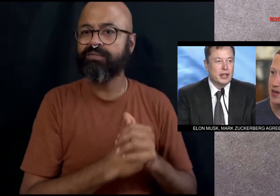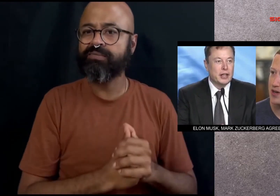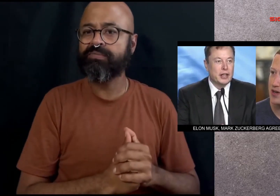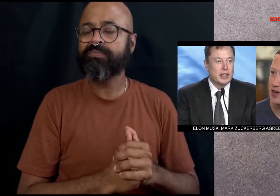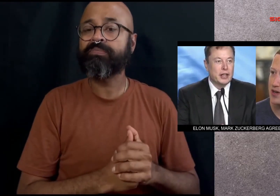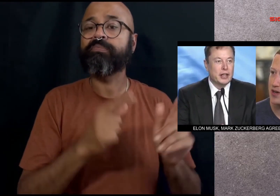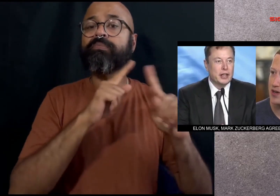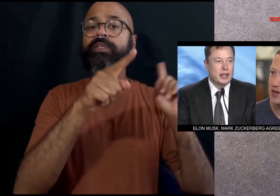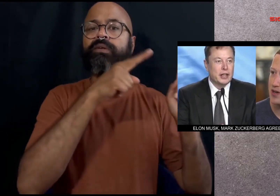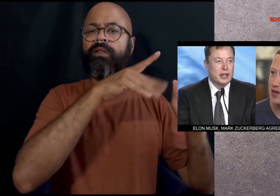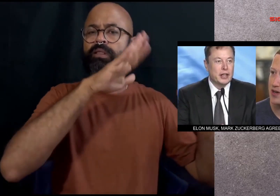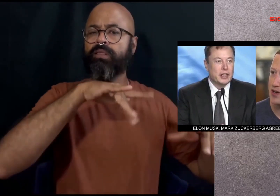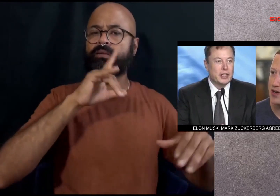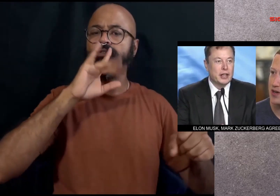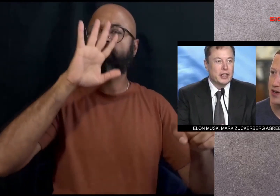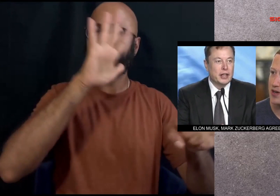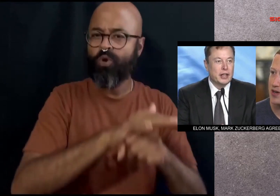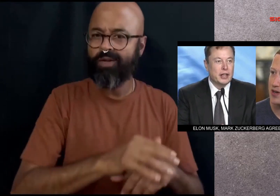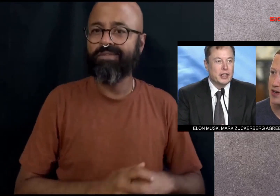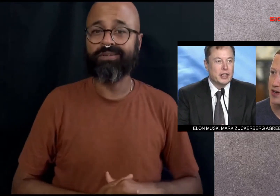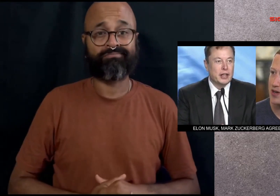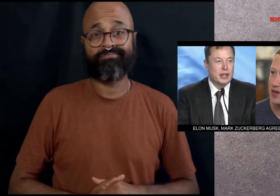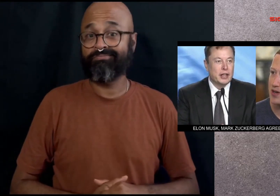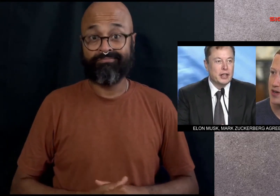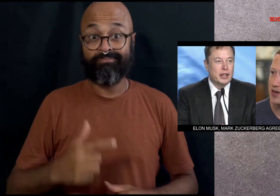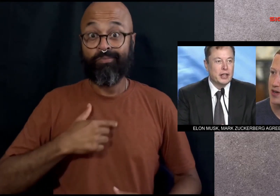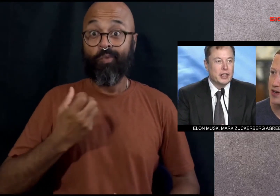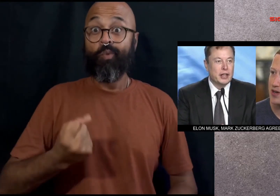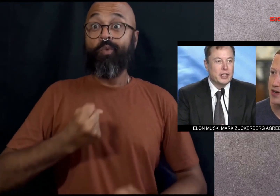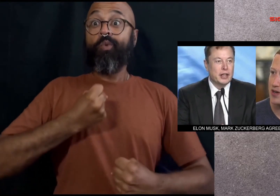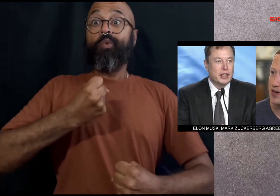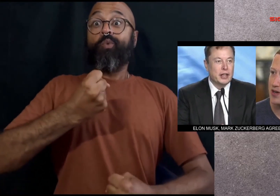but he hasn't confirmed not holding my breath.